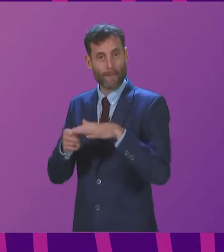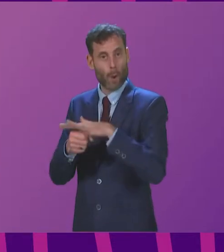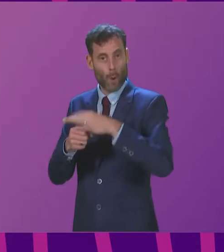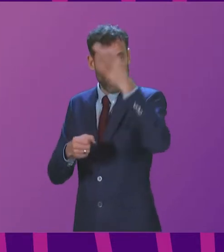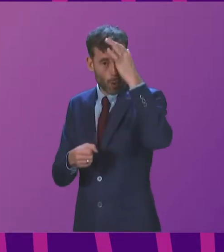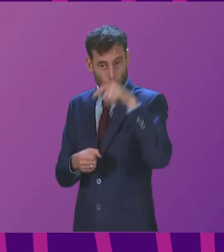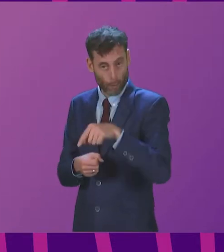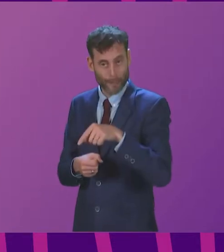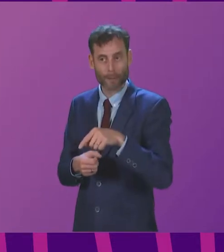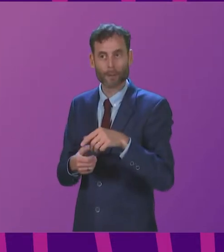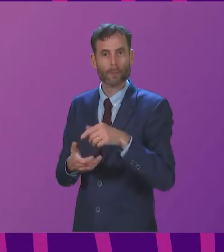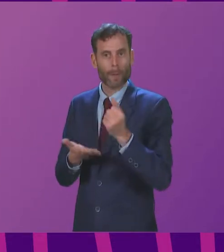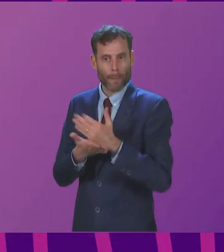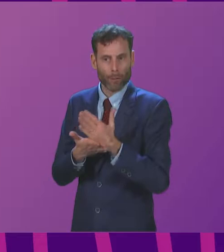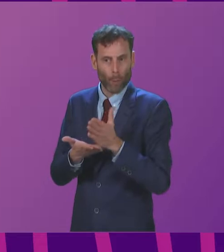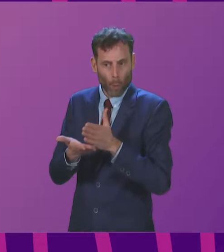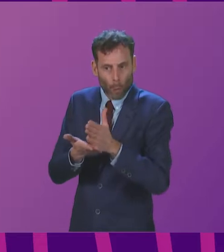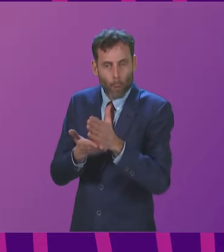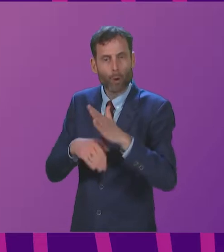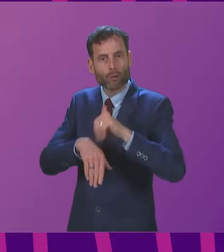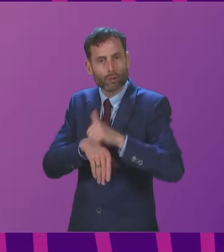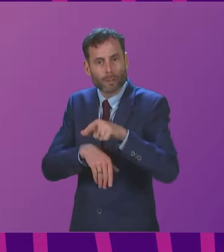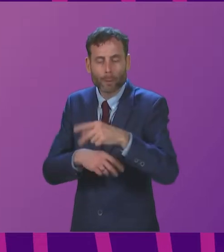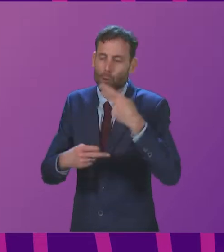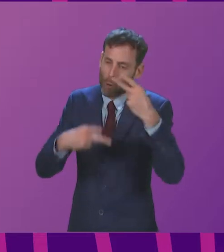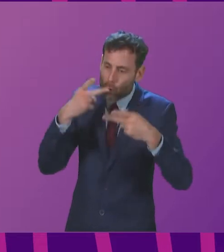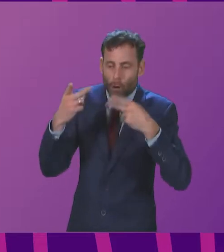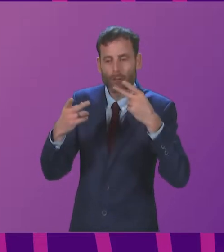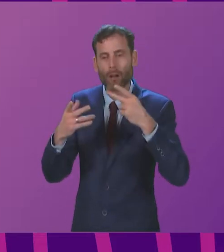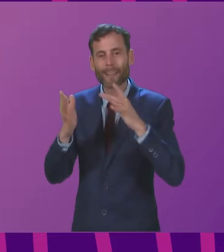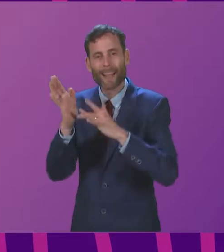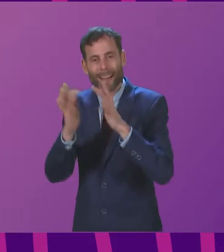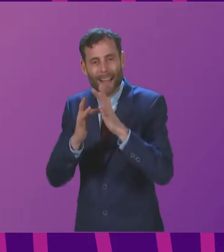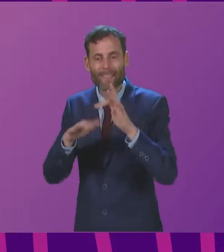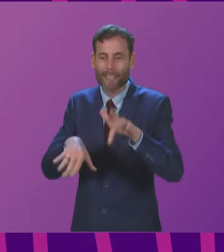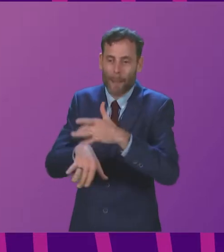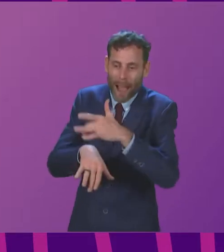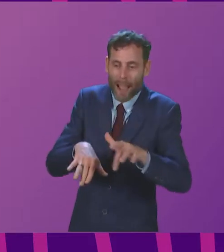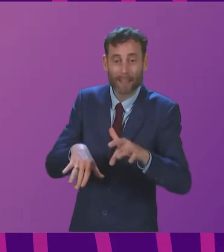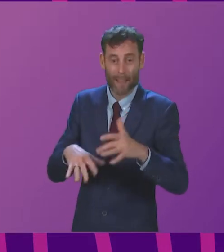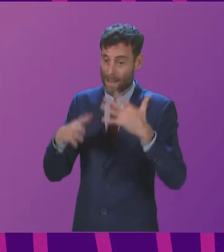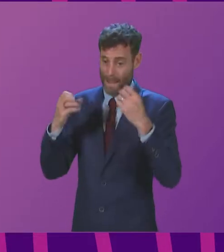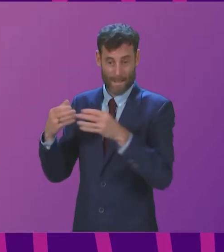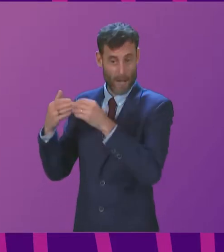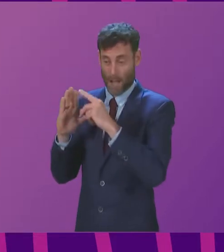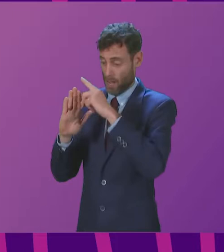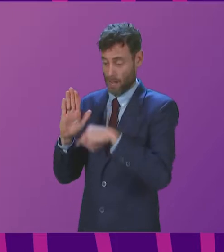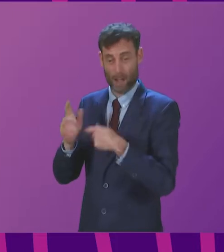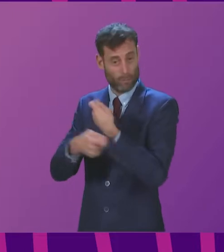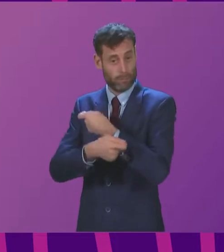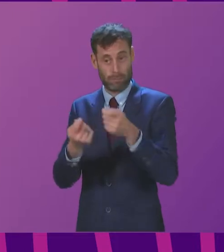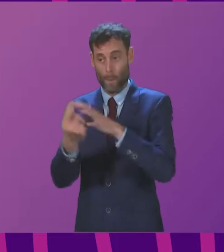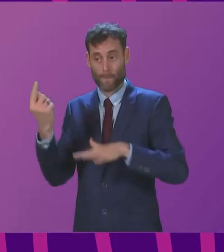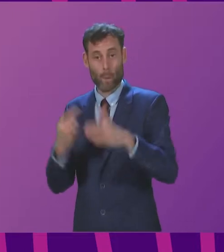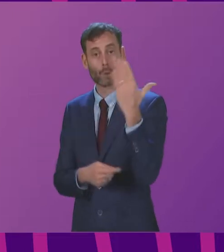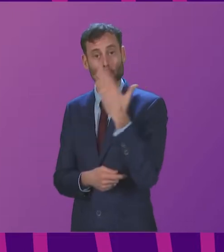Rona Mackay. The current guidance advises that there should not be live audiences for Christmas